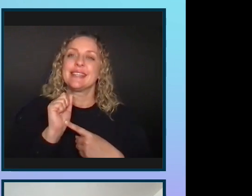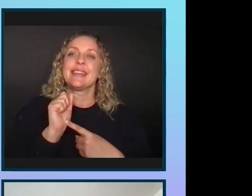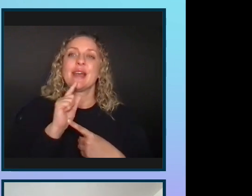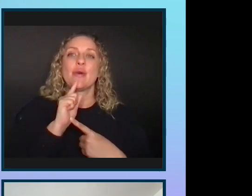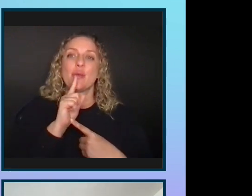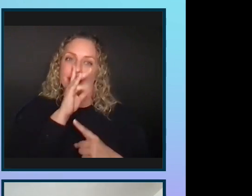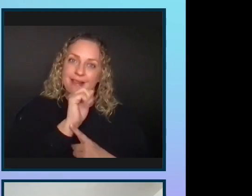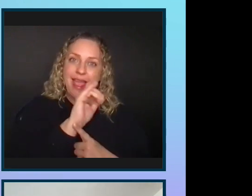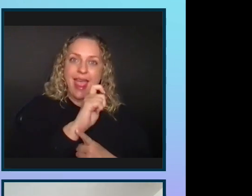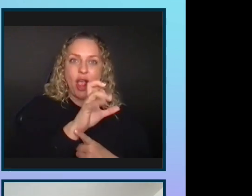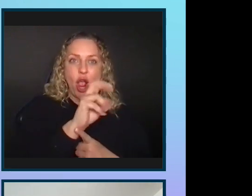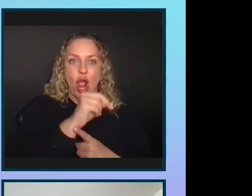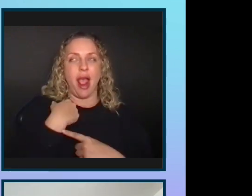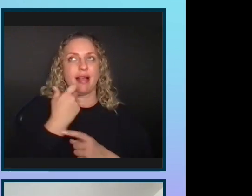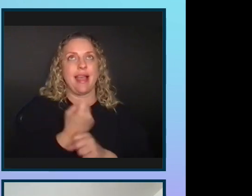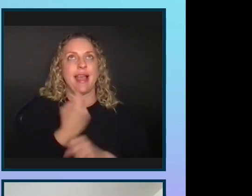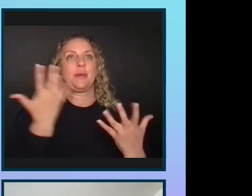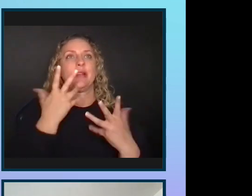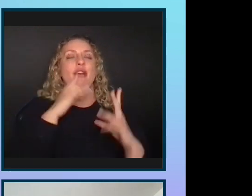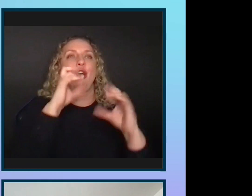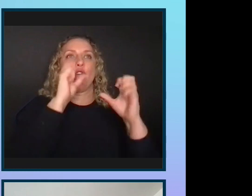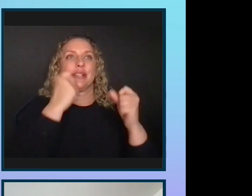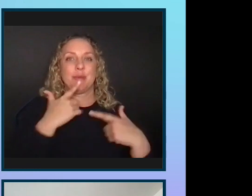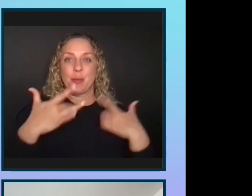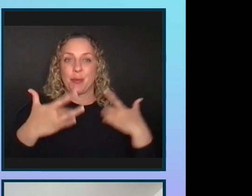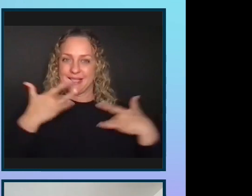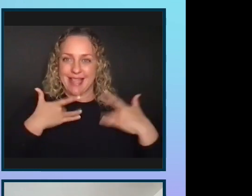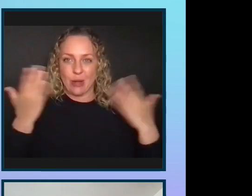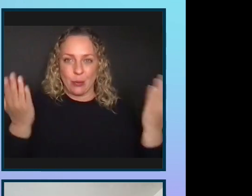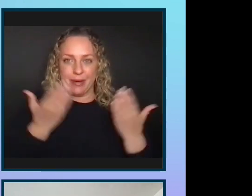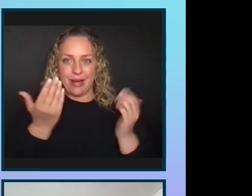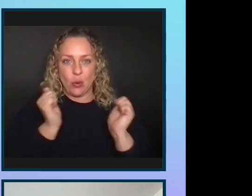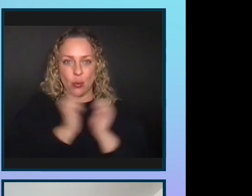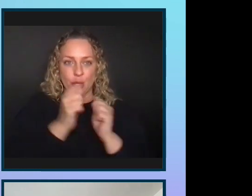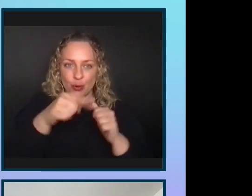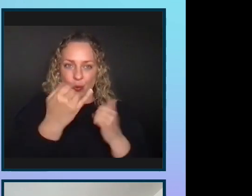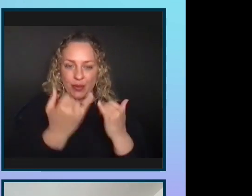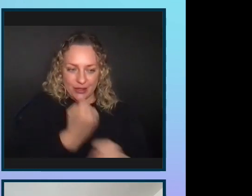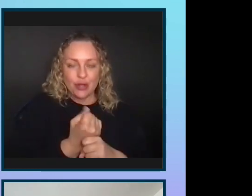I was here last year and it was awesome. So I'm super excited to be here with you this year, chatting about how we can make